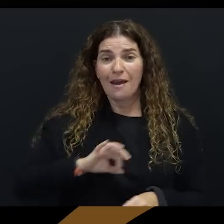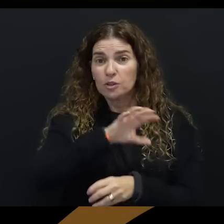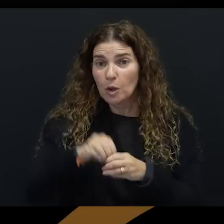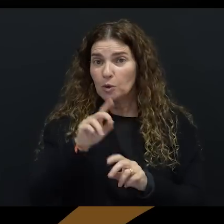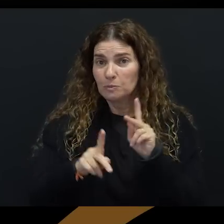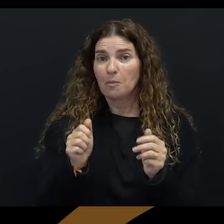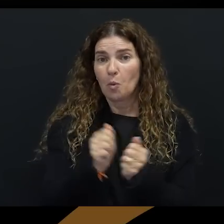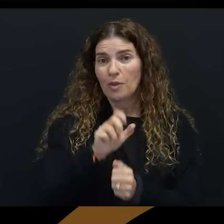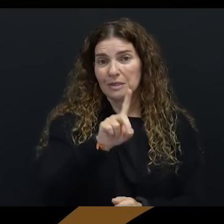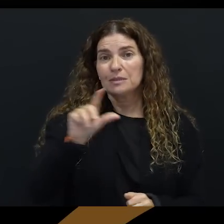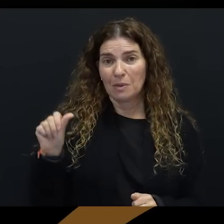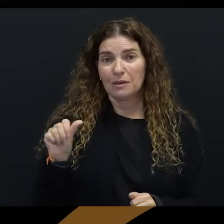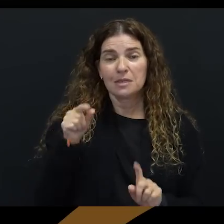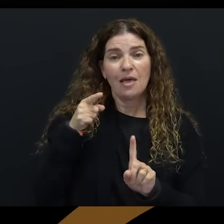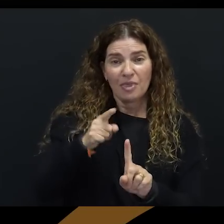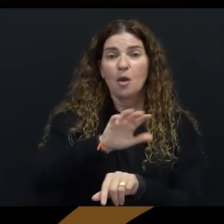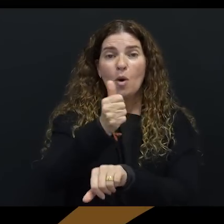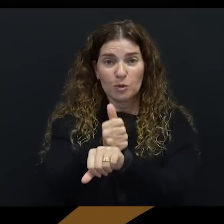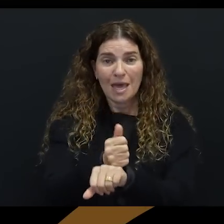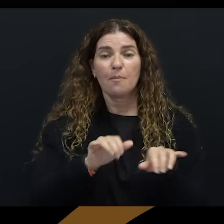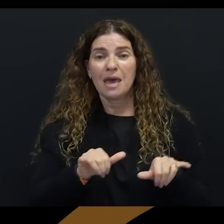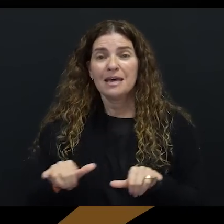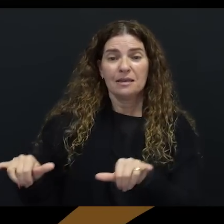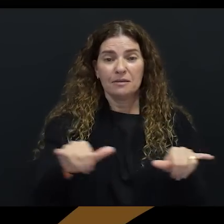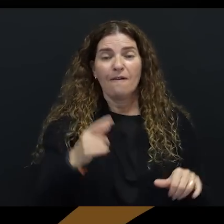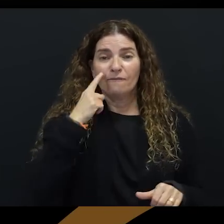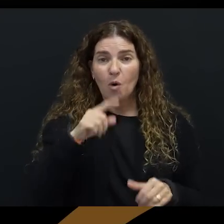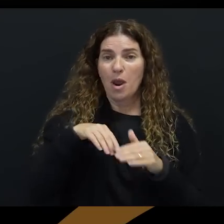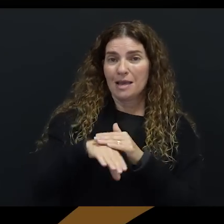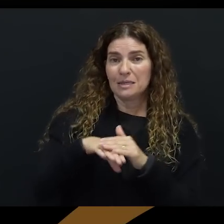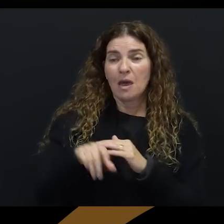United Airlines’ diverse workforce, which includes employees with disabilities